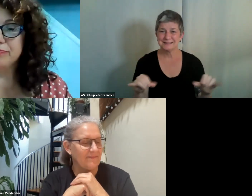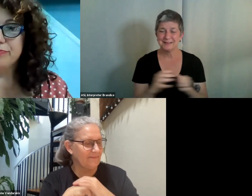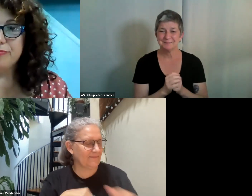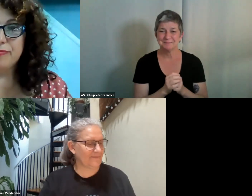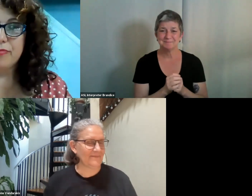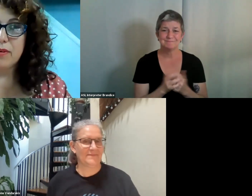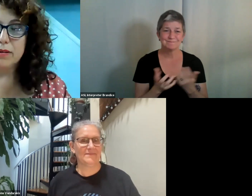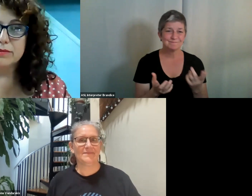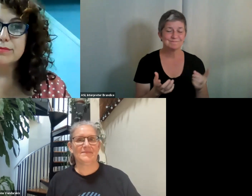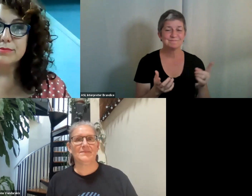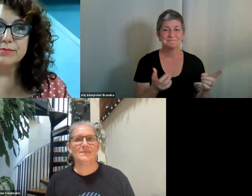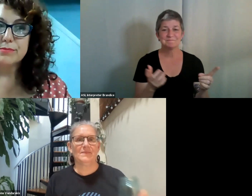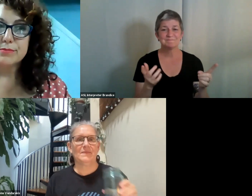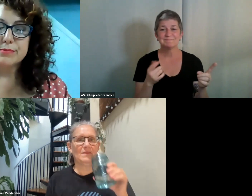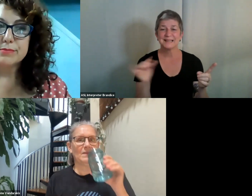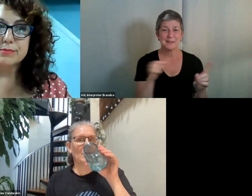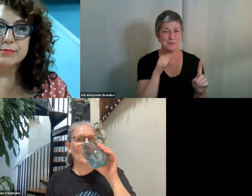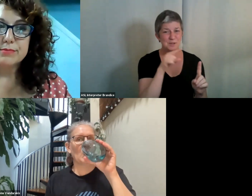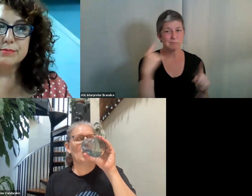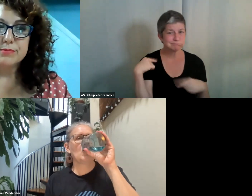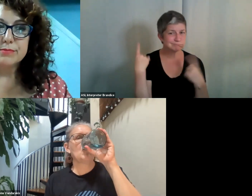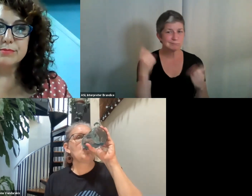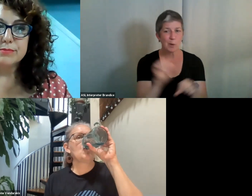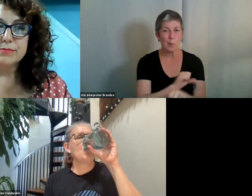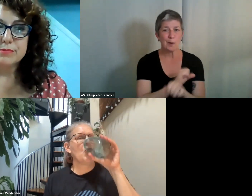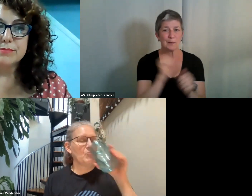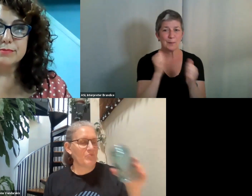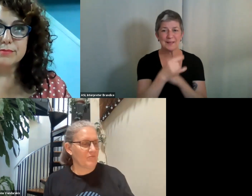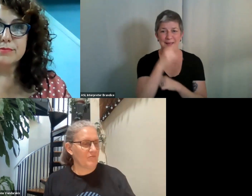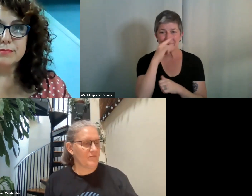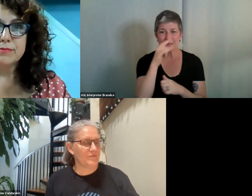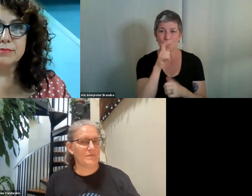been around, working with kids with disabilities, and I right